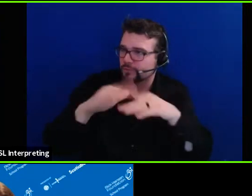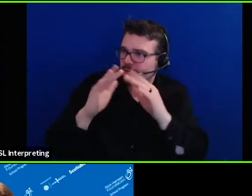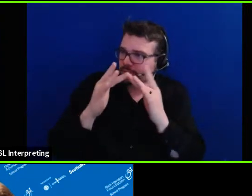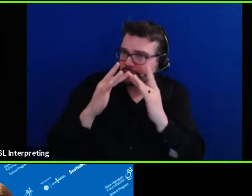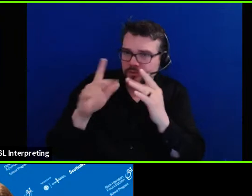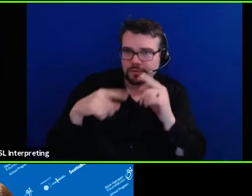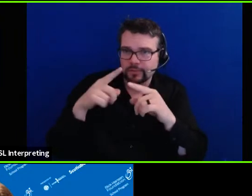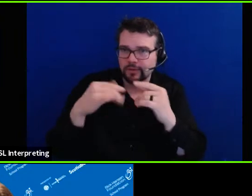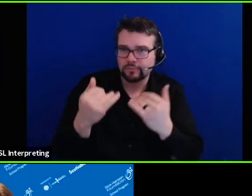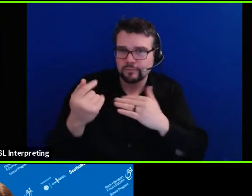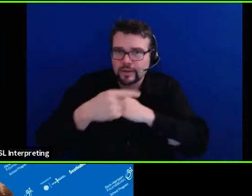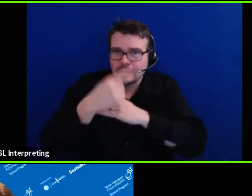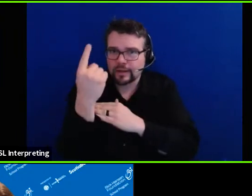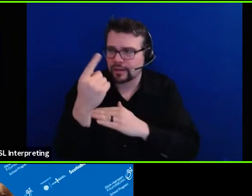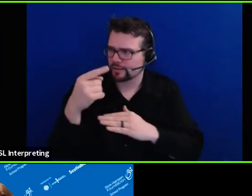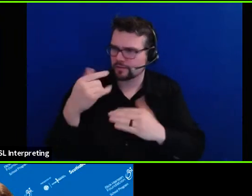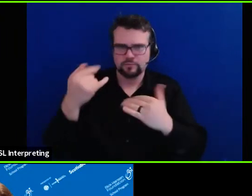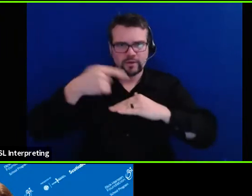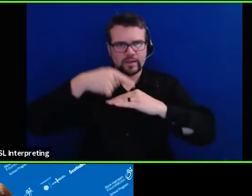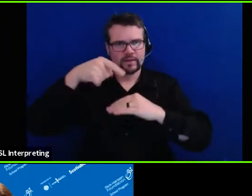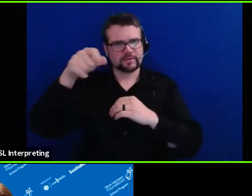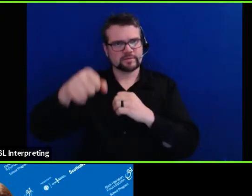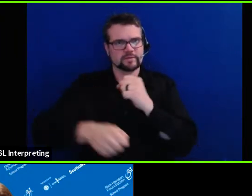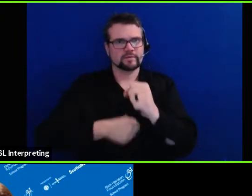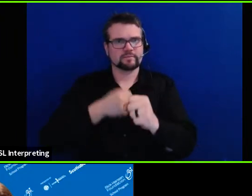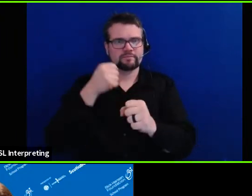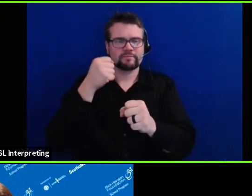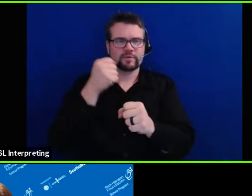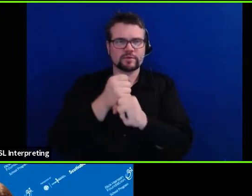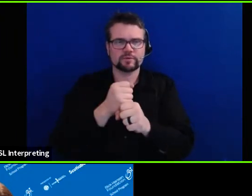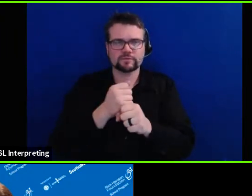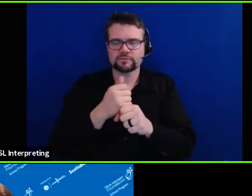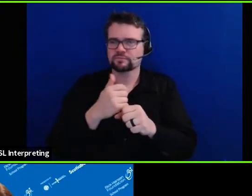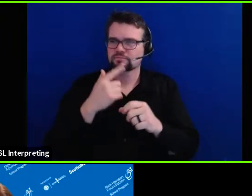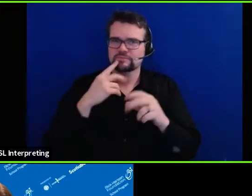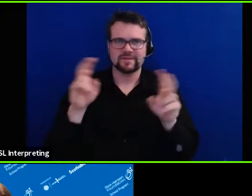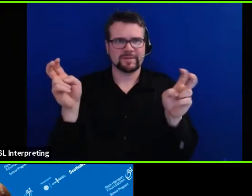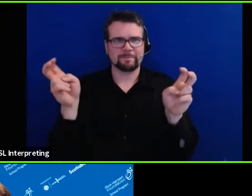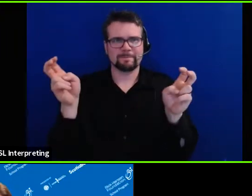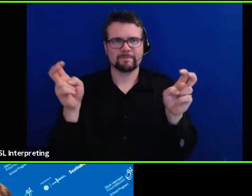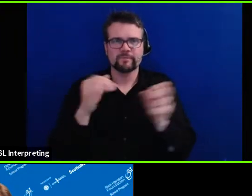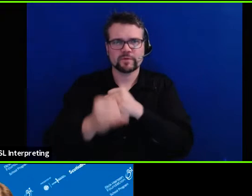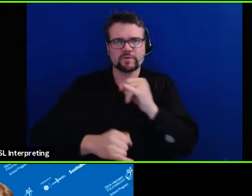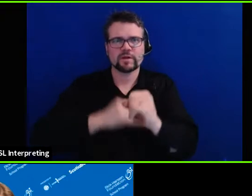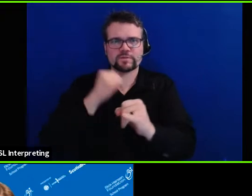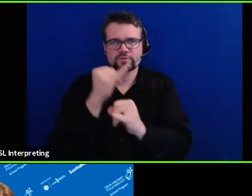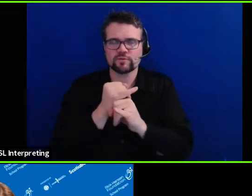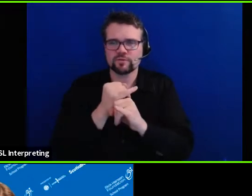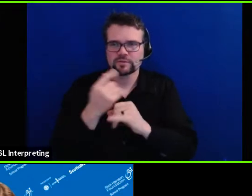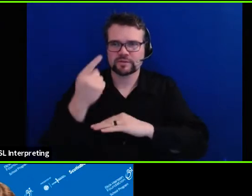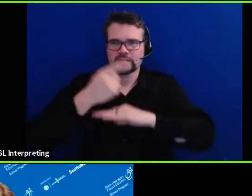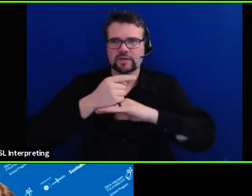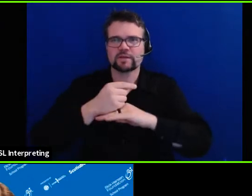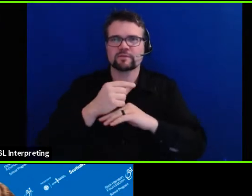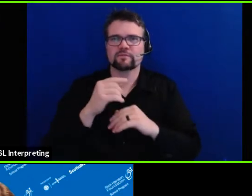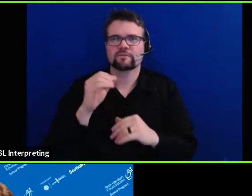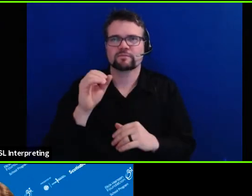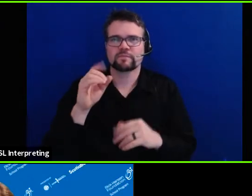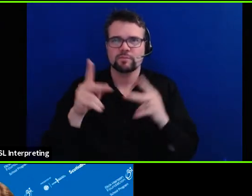THEME OF THIS YEAR'S INTERNATIONAL DAY OF PERSONS WITH A DISABILITY. >> I HAVEN'T REALLY IN GETTING